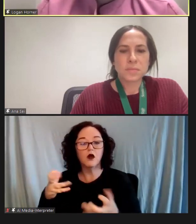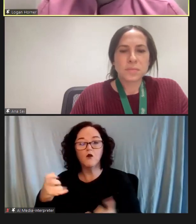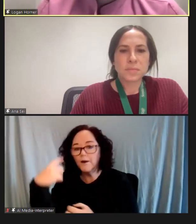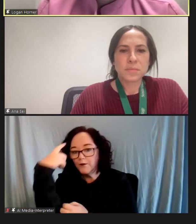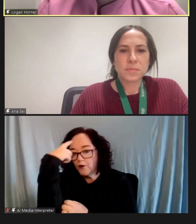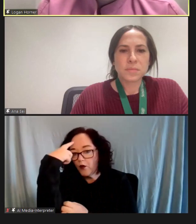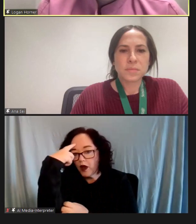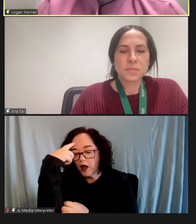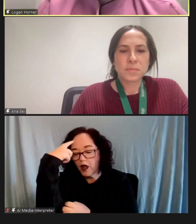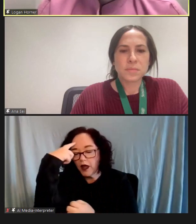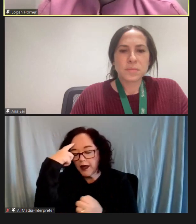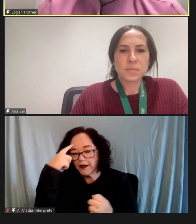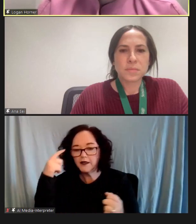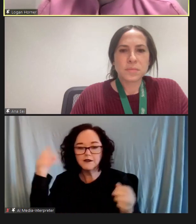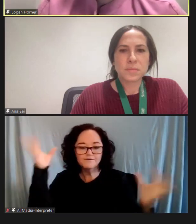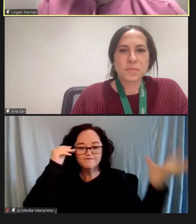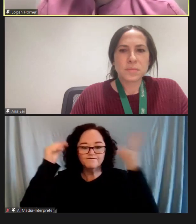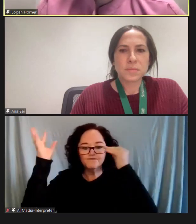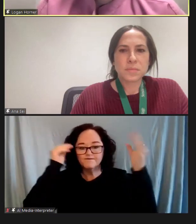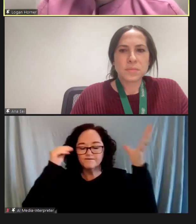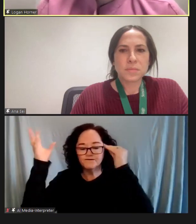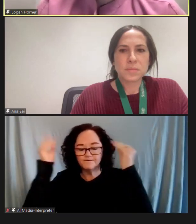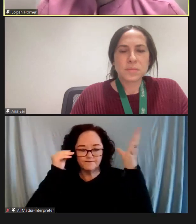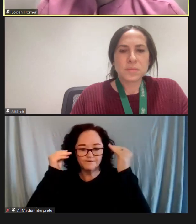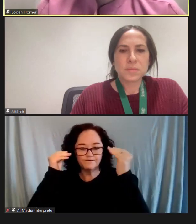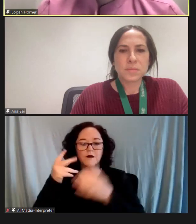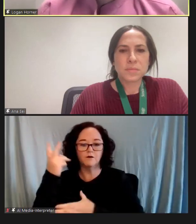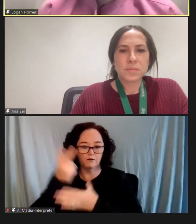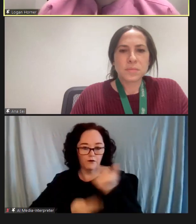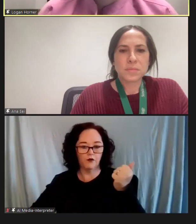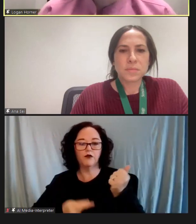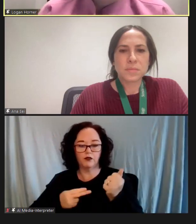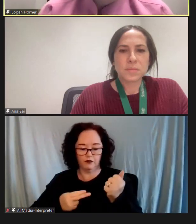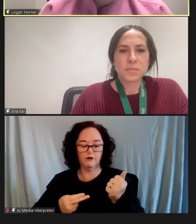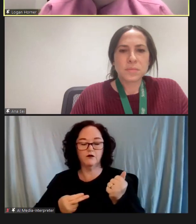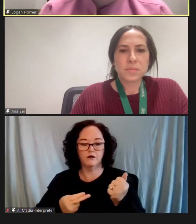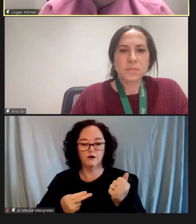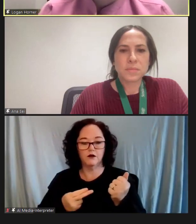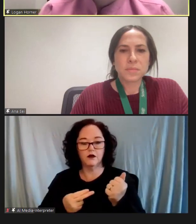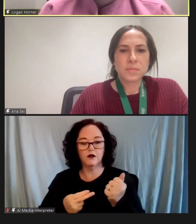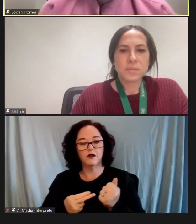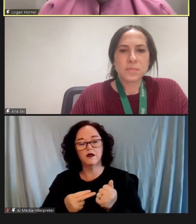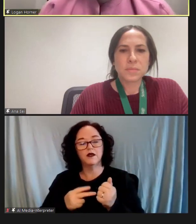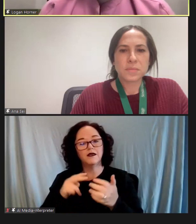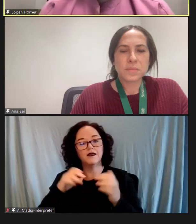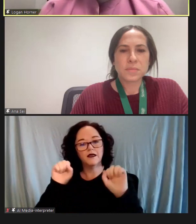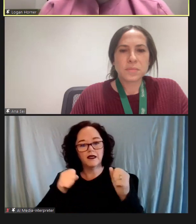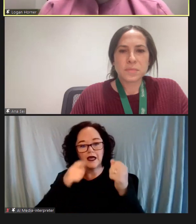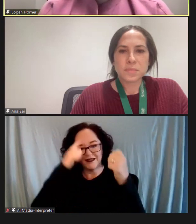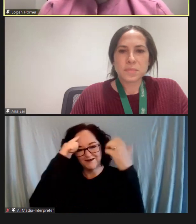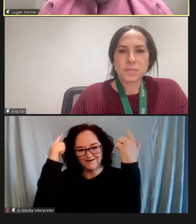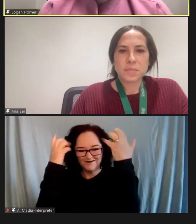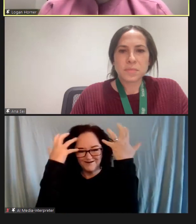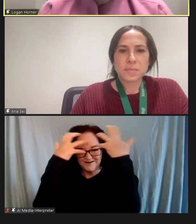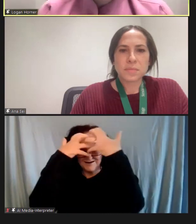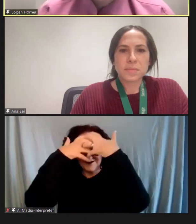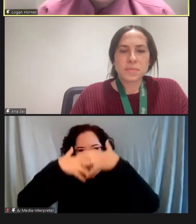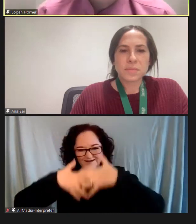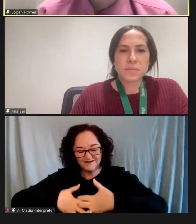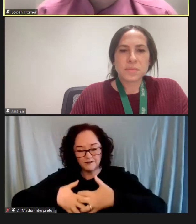information from the right and the left side so that it can work together so